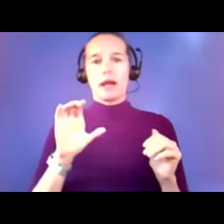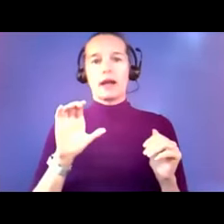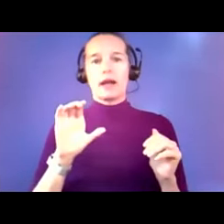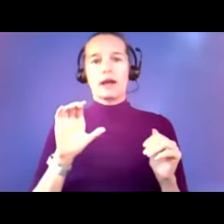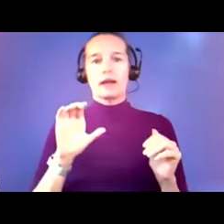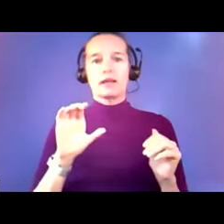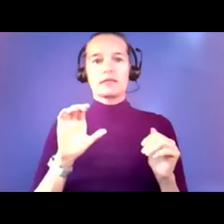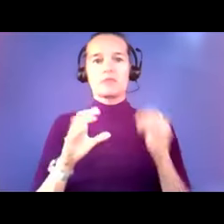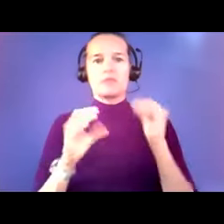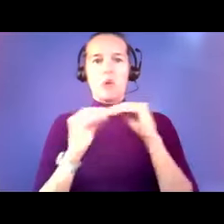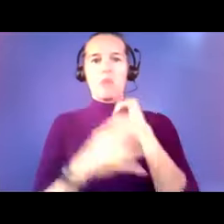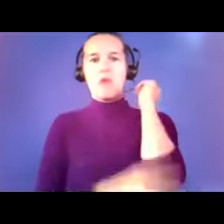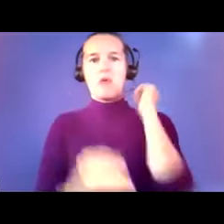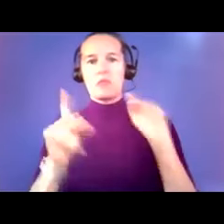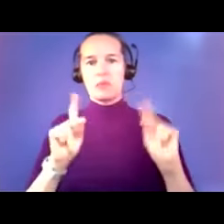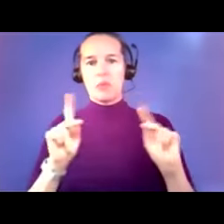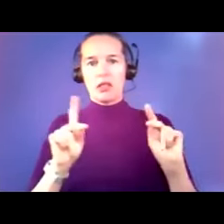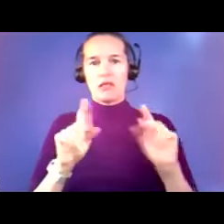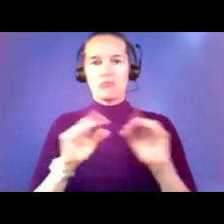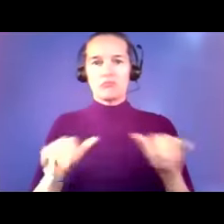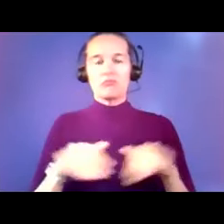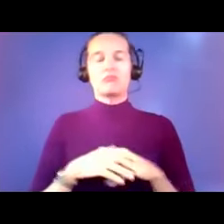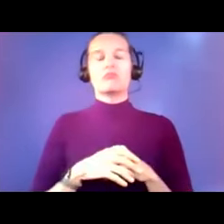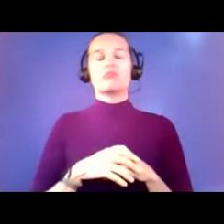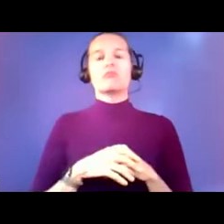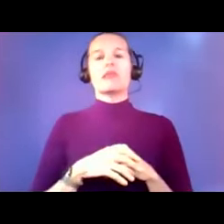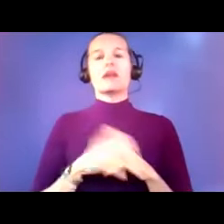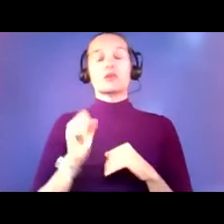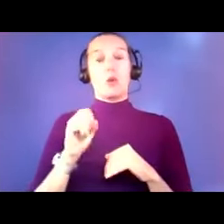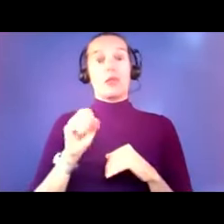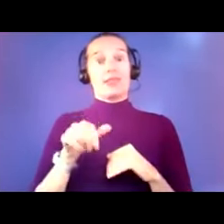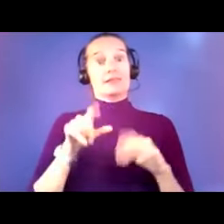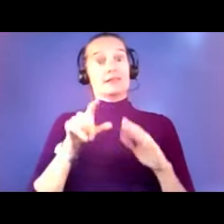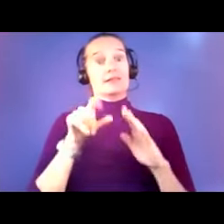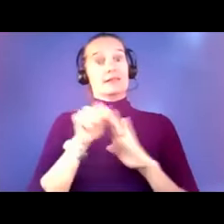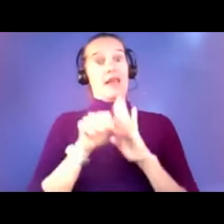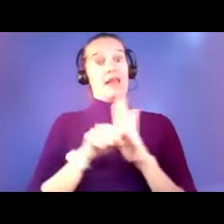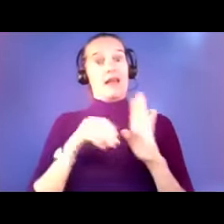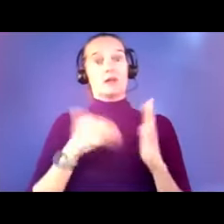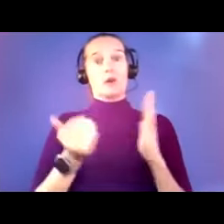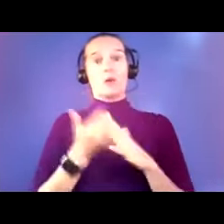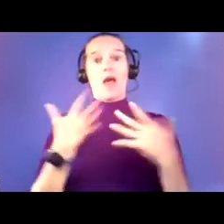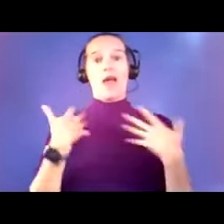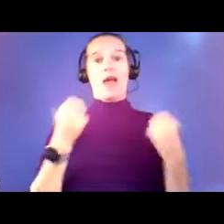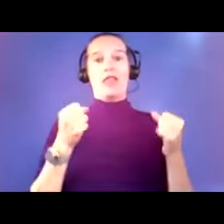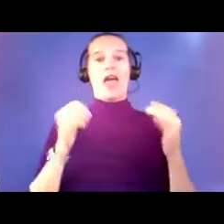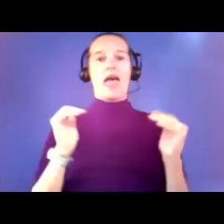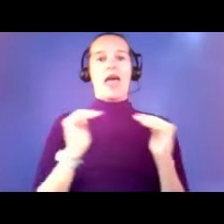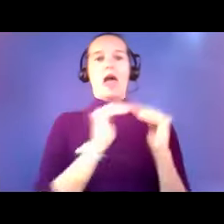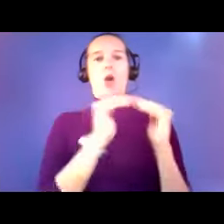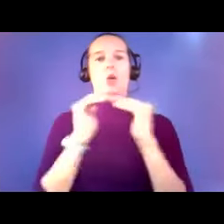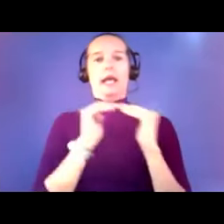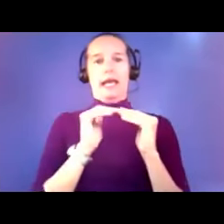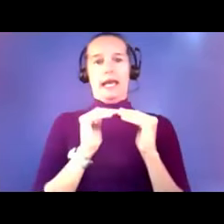To address this status implemented a new health equity metric in California's blueprint for a safer economy for counties